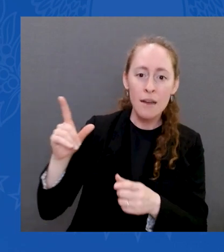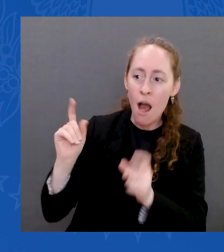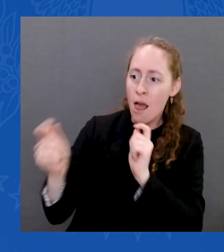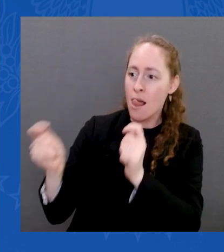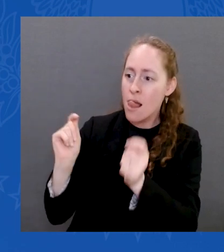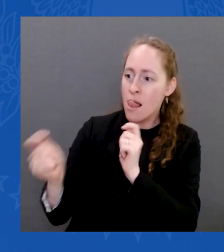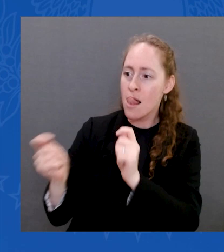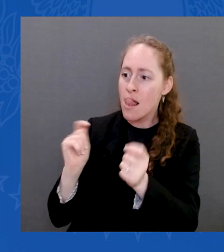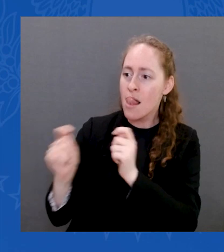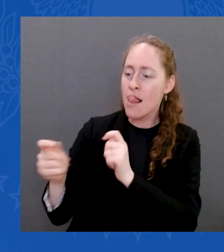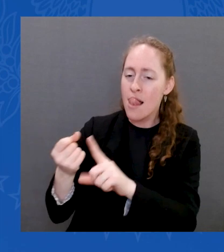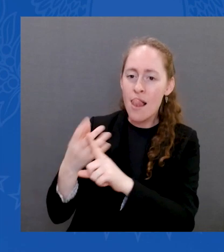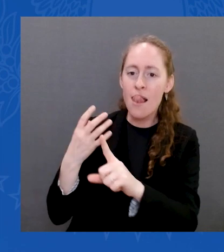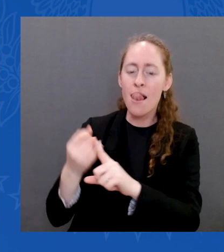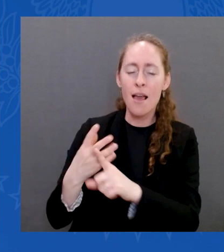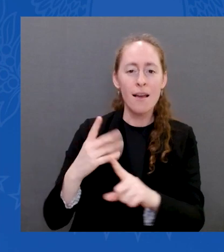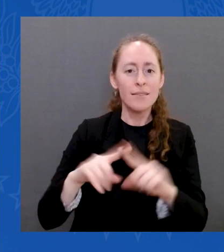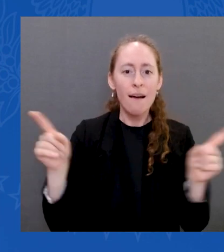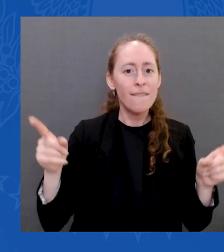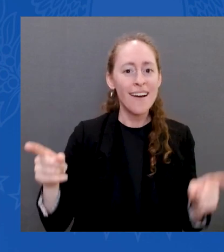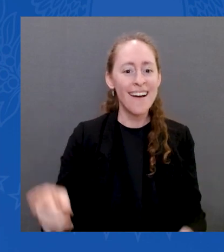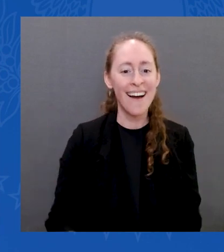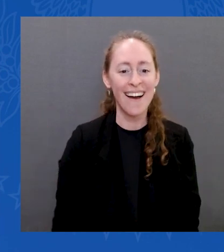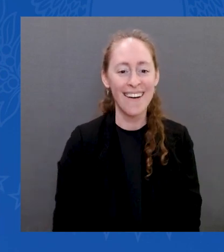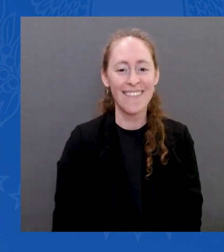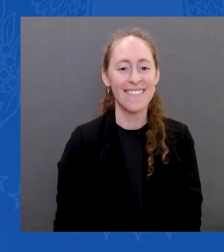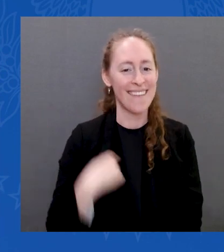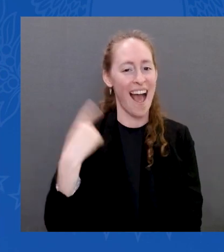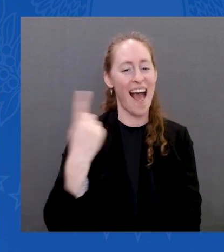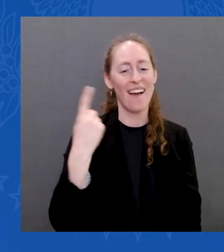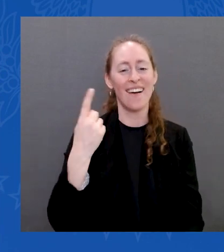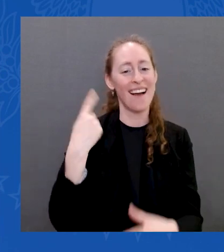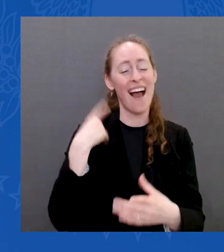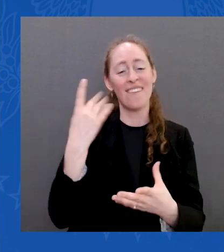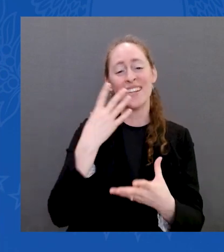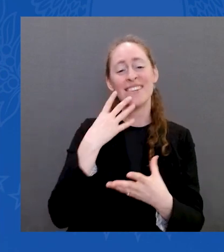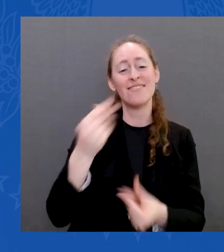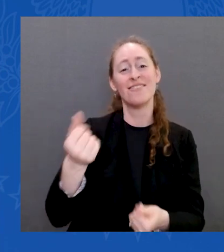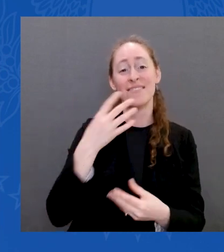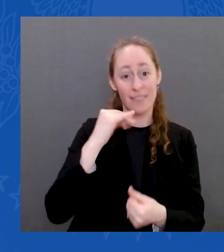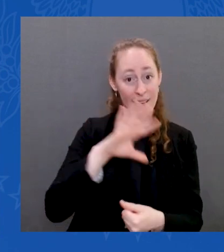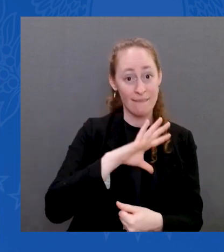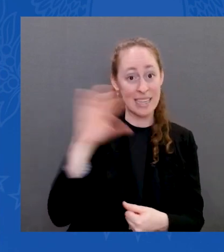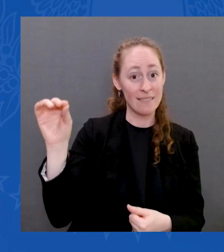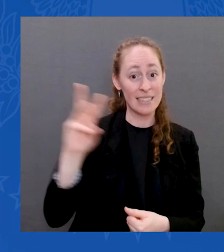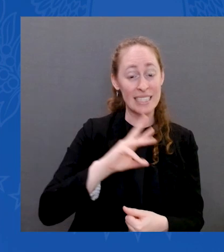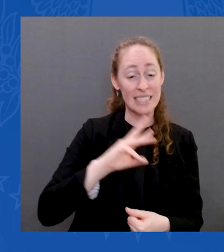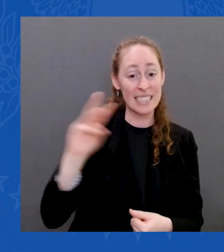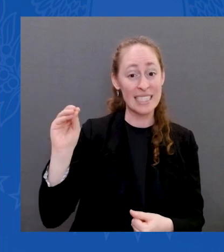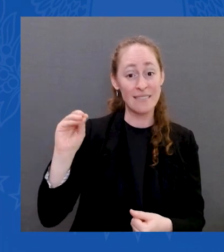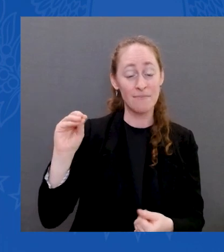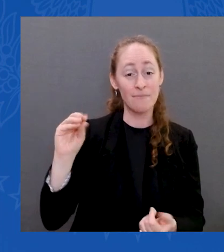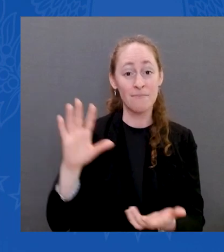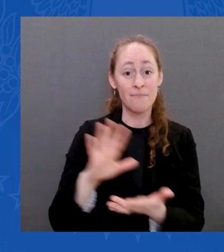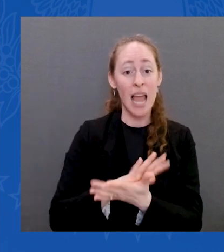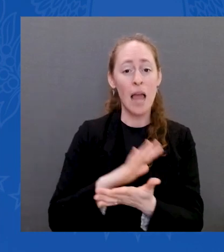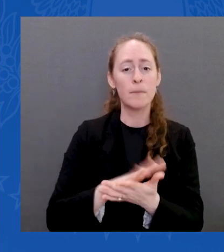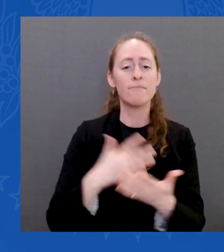with up to 50, 60 papers she's grading on Air Force One. I mean, I said, "Jill" -- she's walking down the, you know --